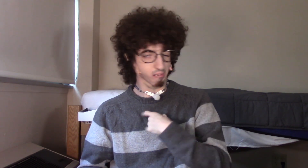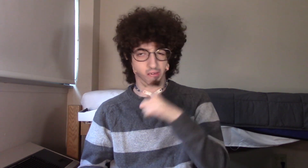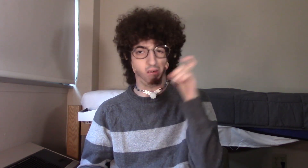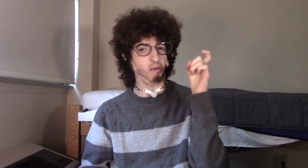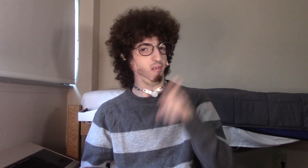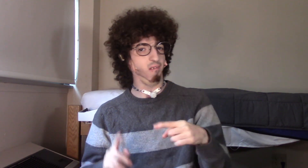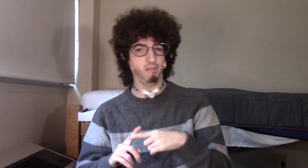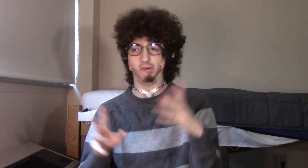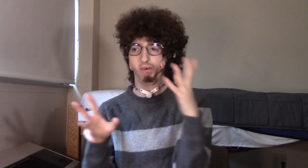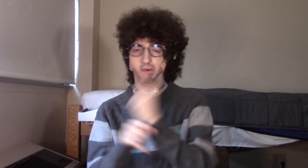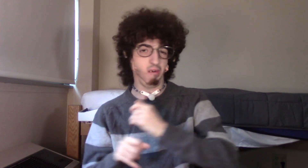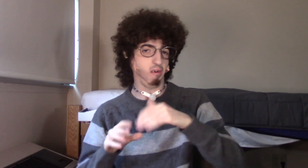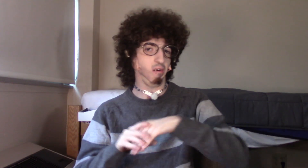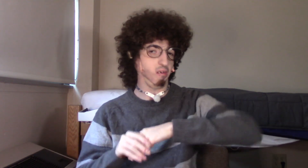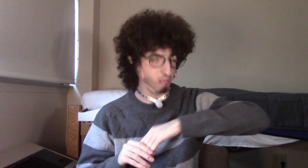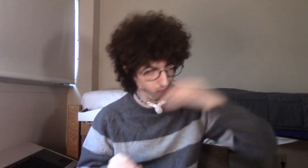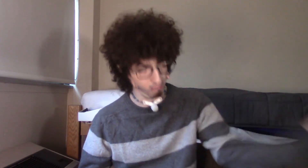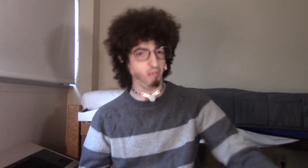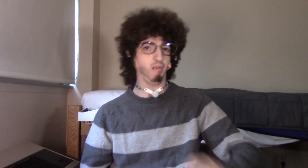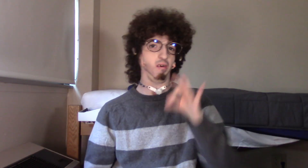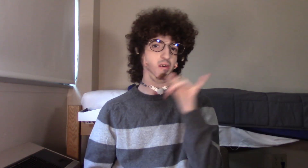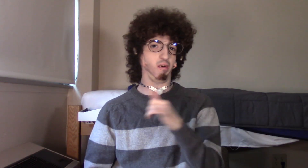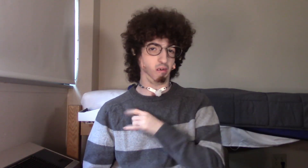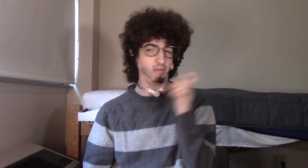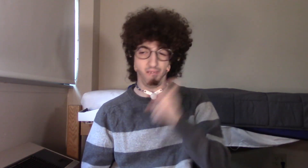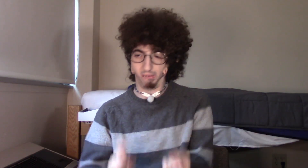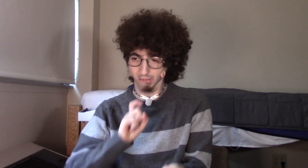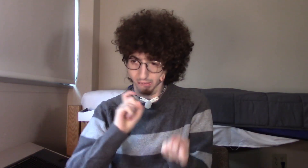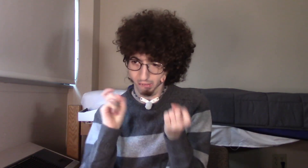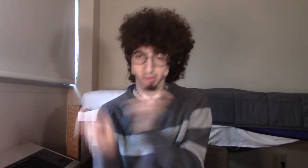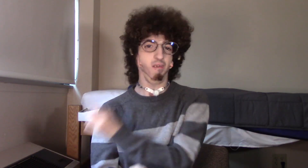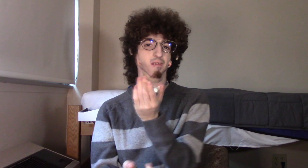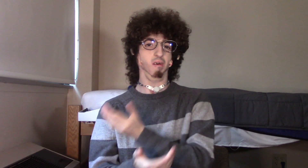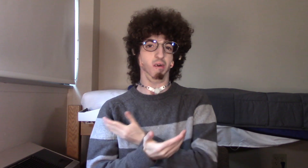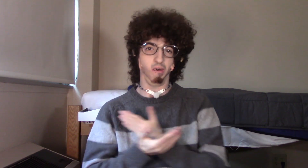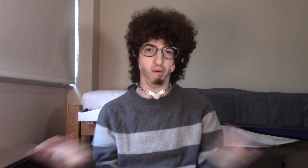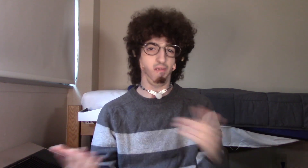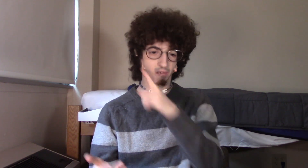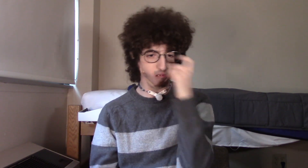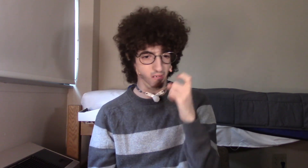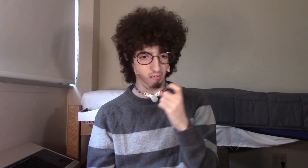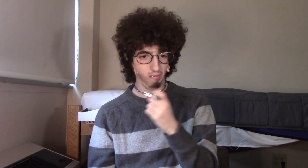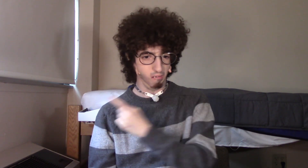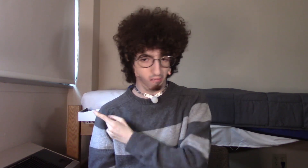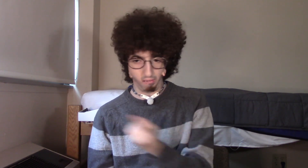I need to get out of that, I need to change something